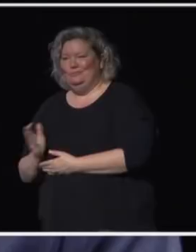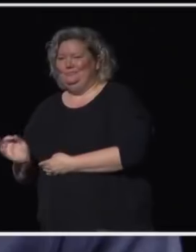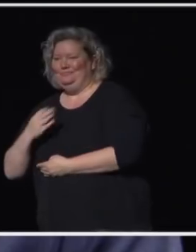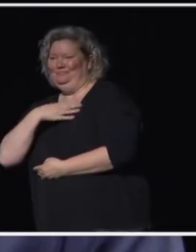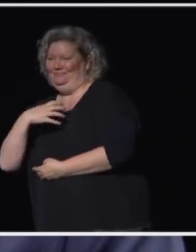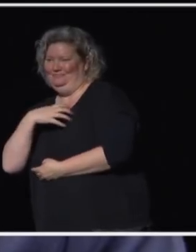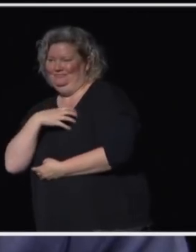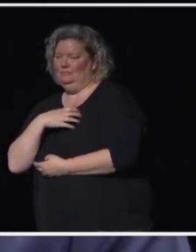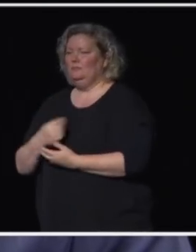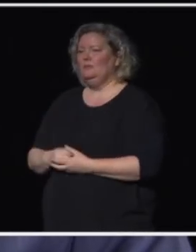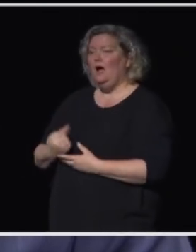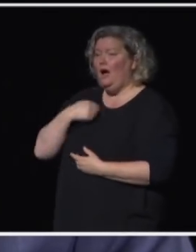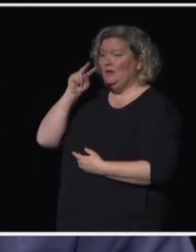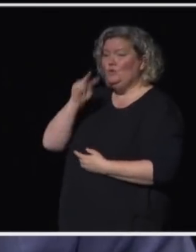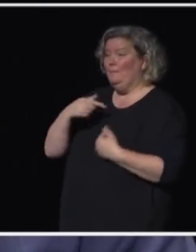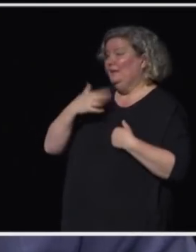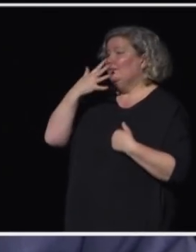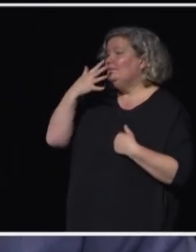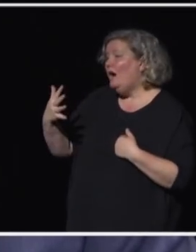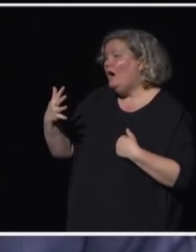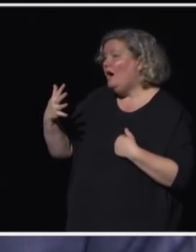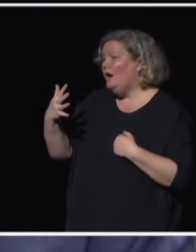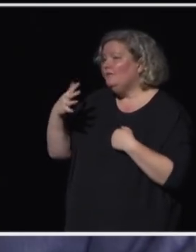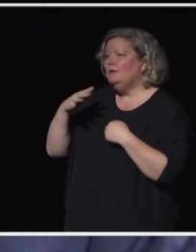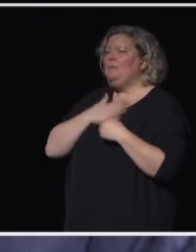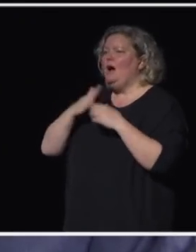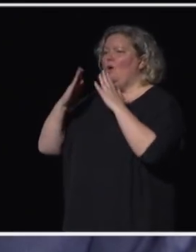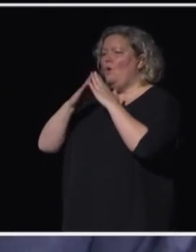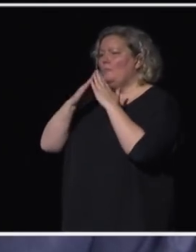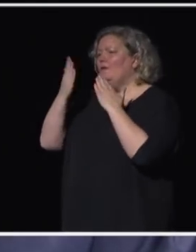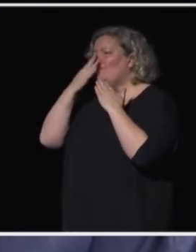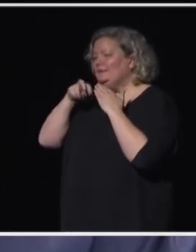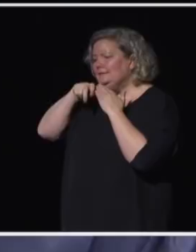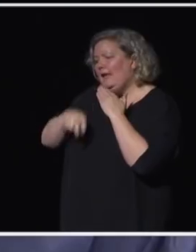I was no older than five sitting out on the front steps of my home on Woodbrook Avenue,